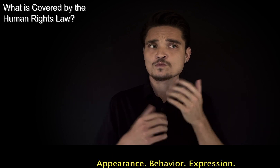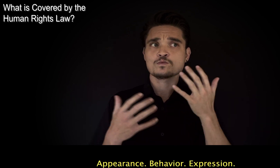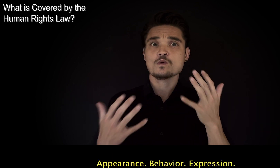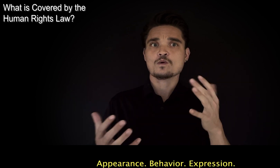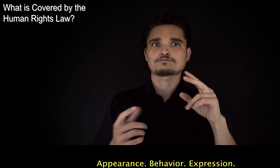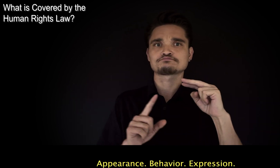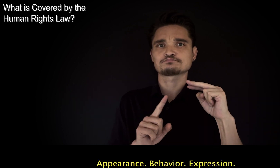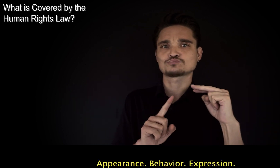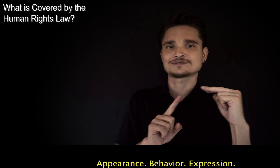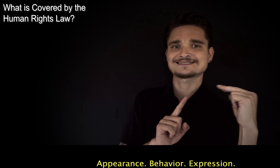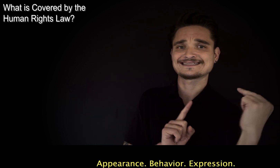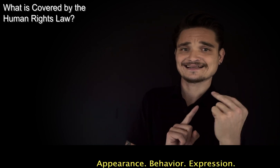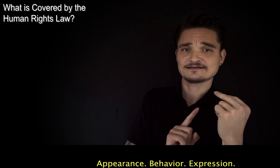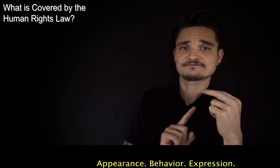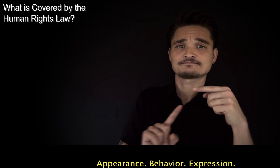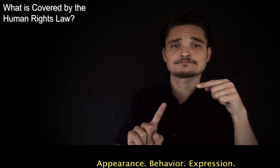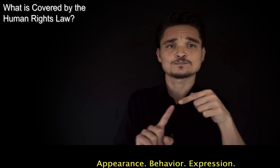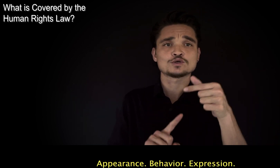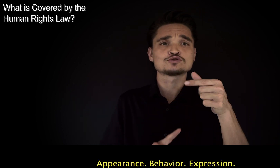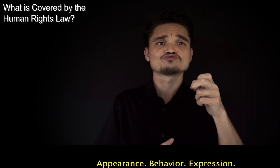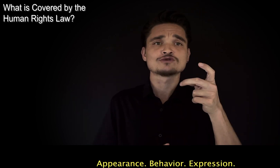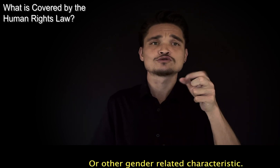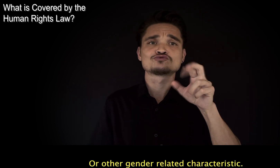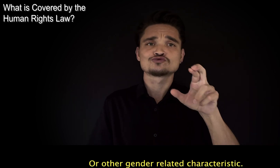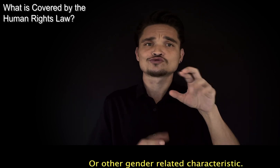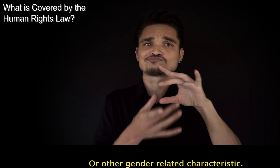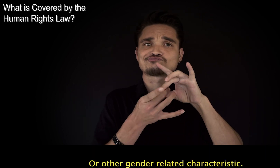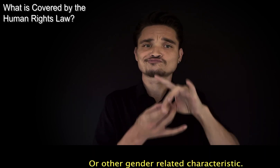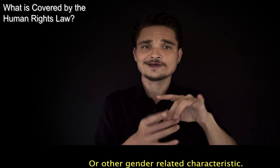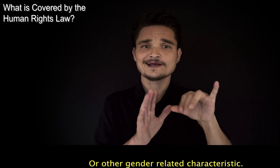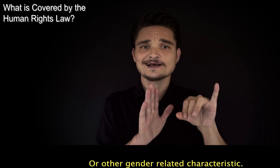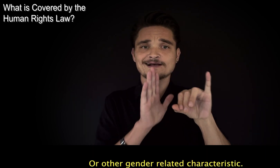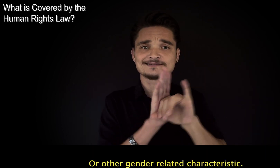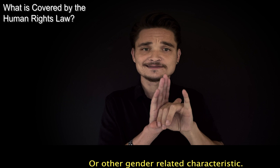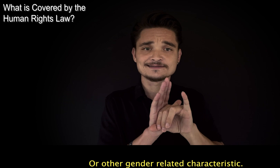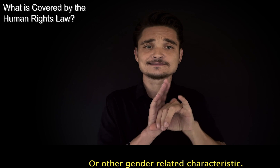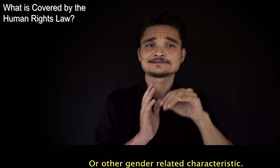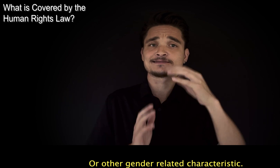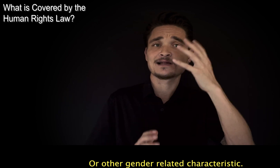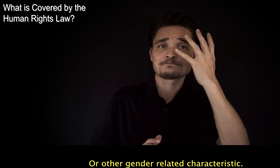Appearance. Behavior. Expression. Or other gender related characteristic.